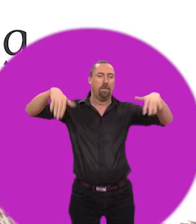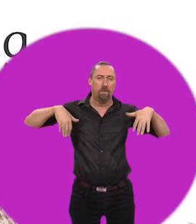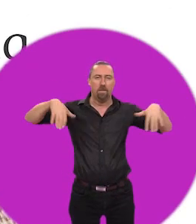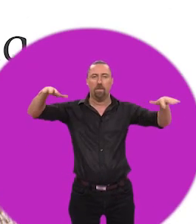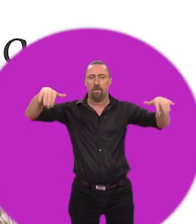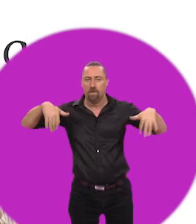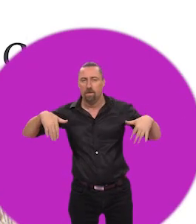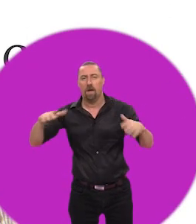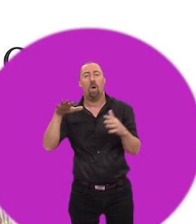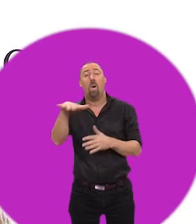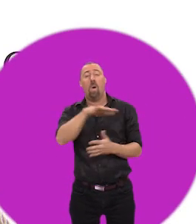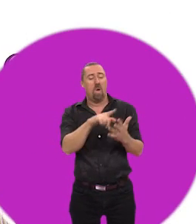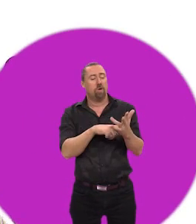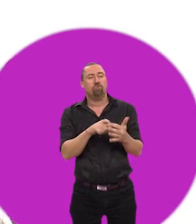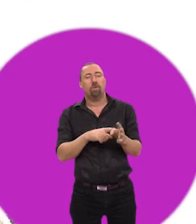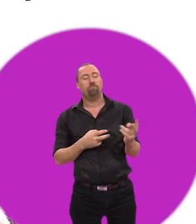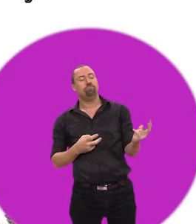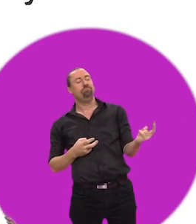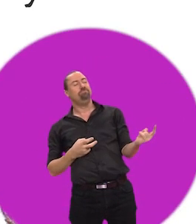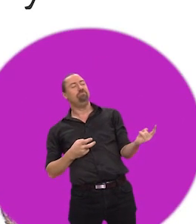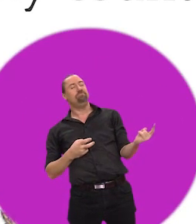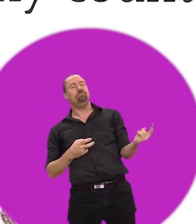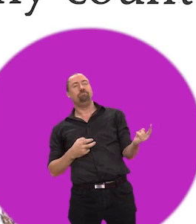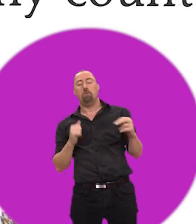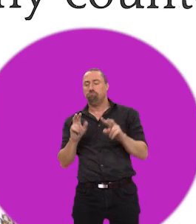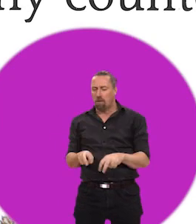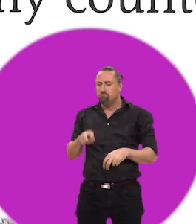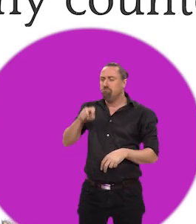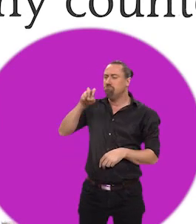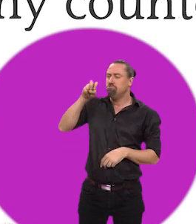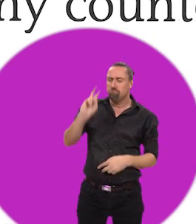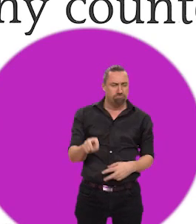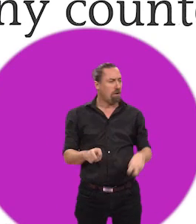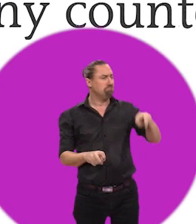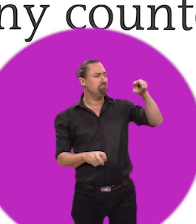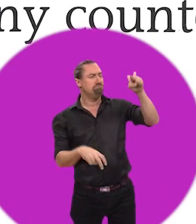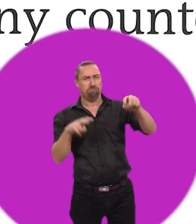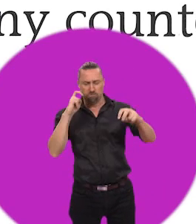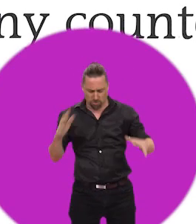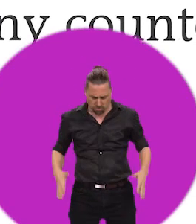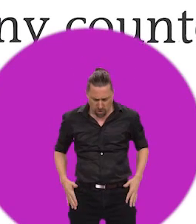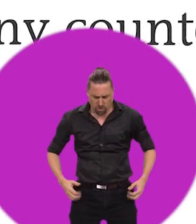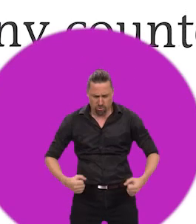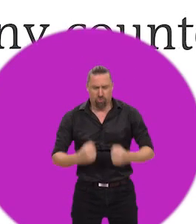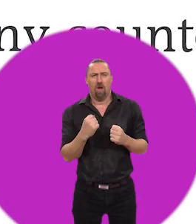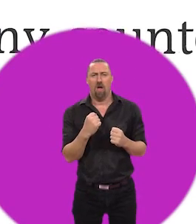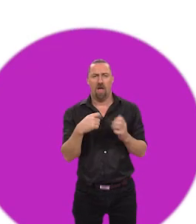in the sun or bounced around the yard testing their legs. "Teresa and Tony counted their mob,